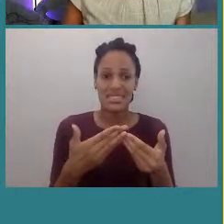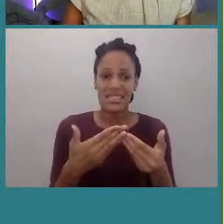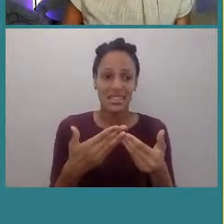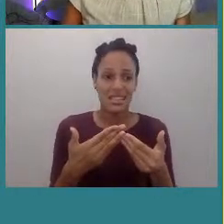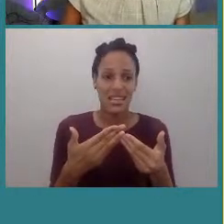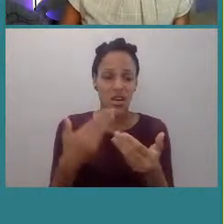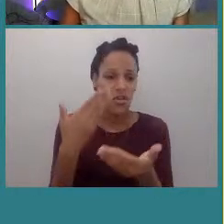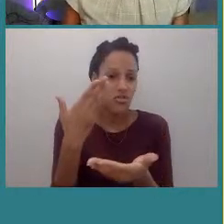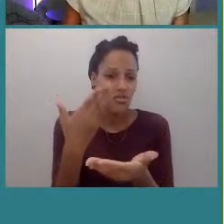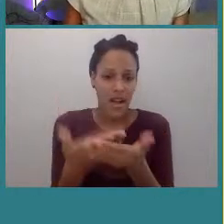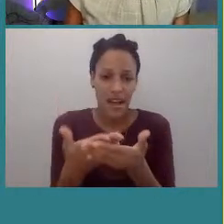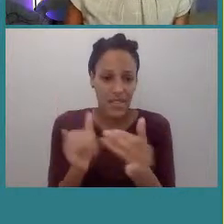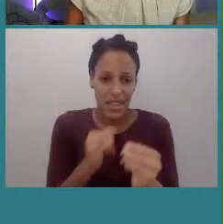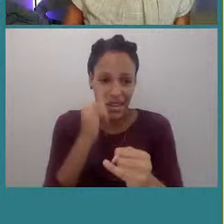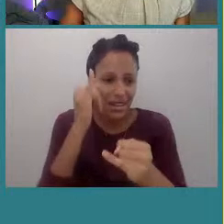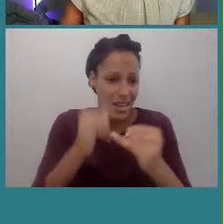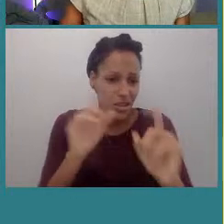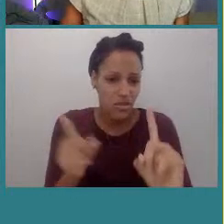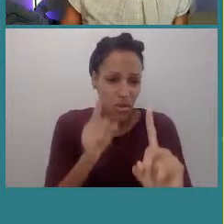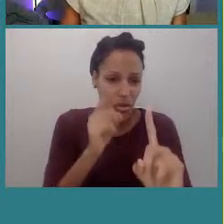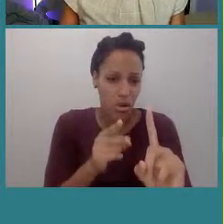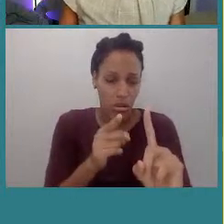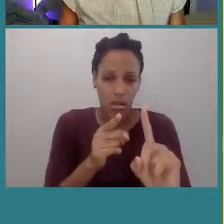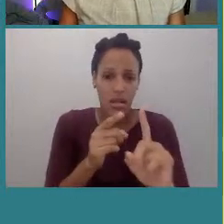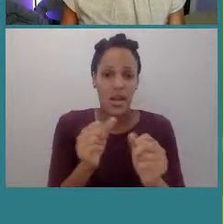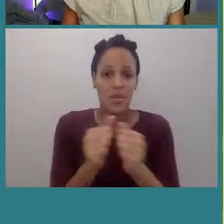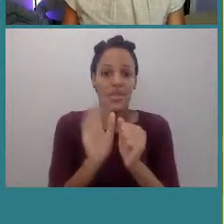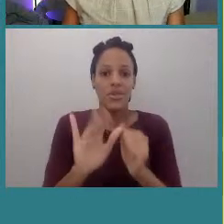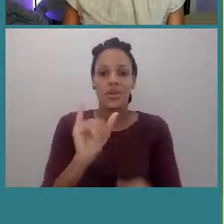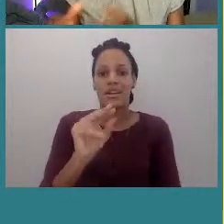is super important not only to you, but the communities that you care of.